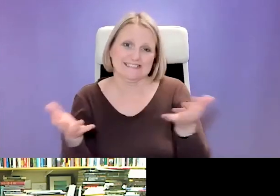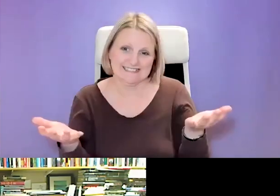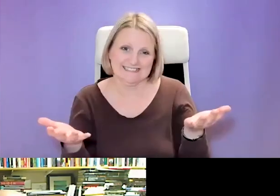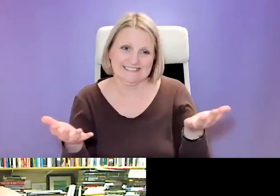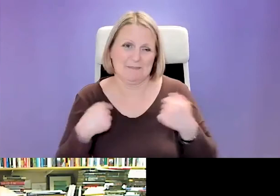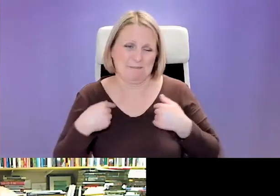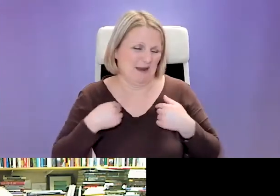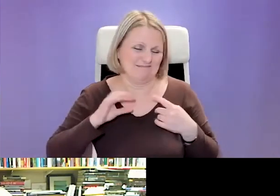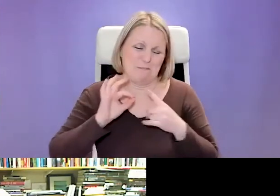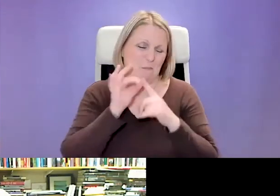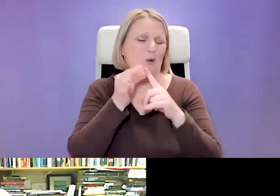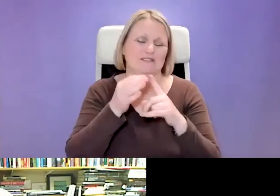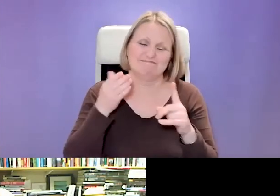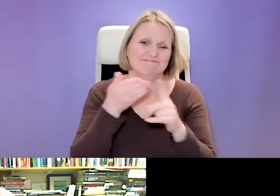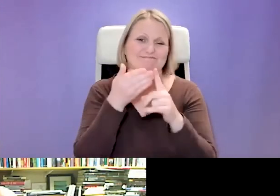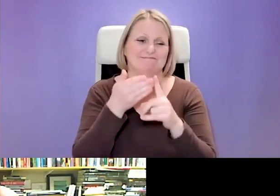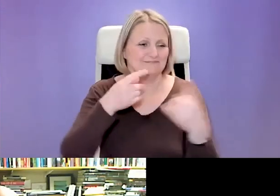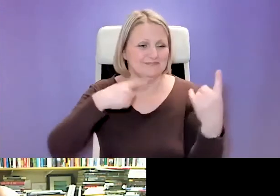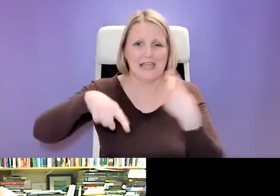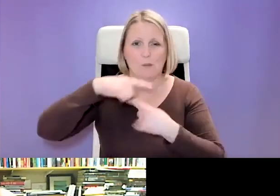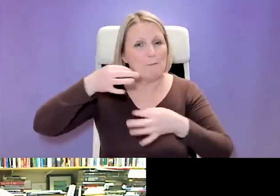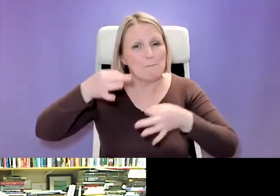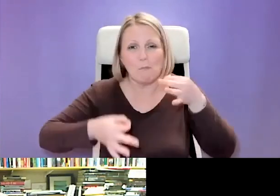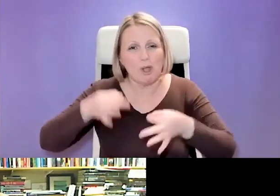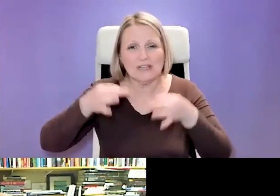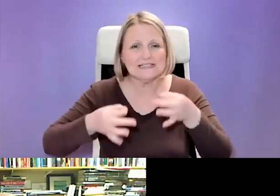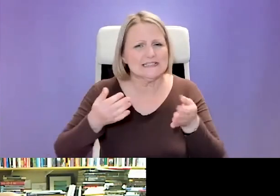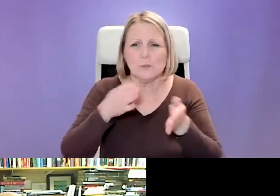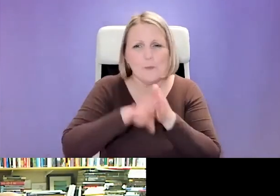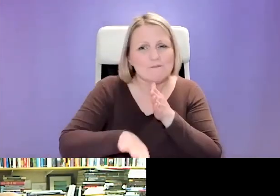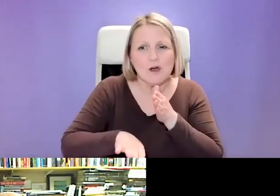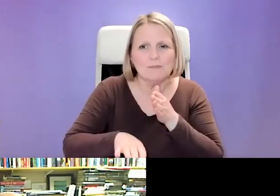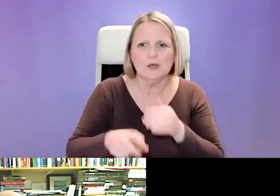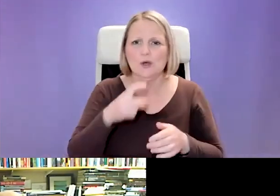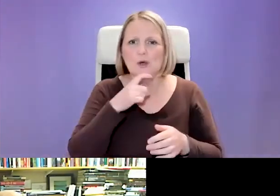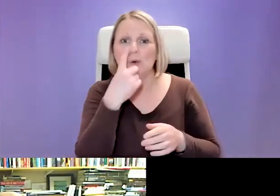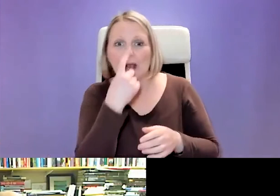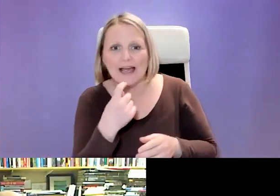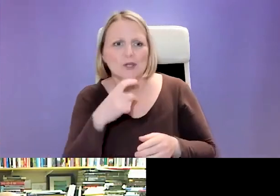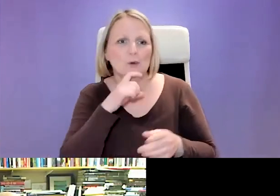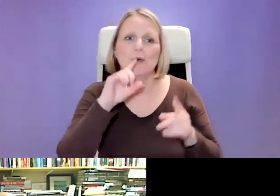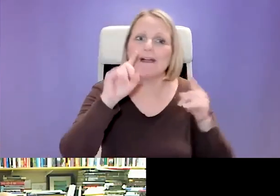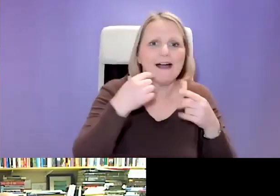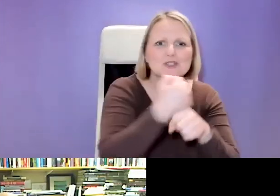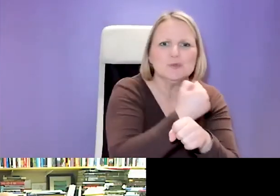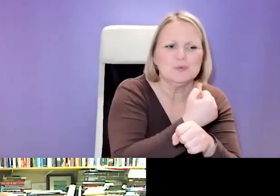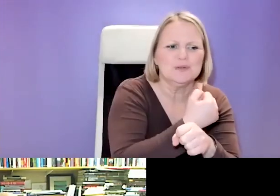that we have a politics that is grounded in who can do stuff and who can't do stuff,